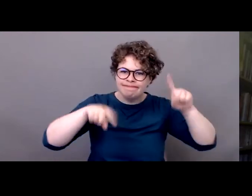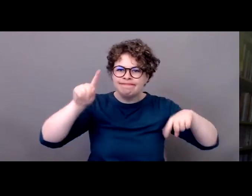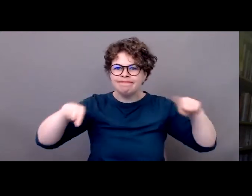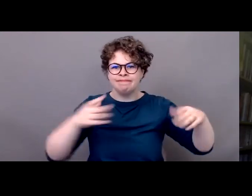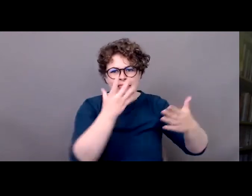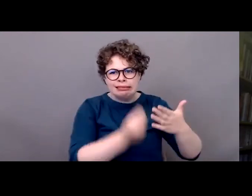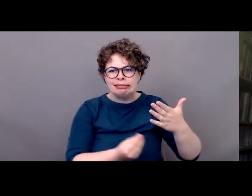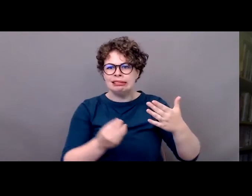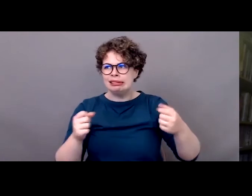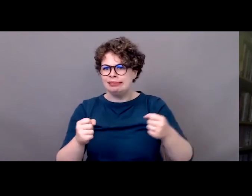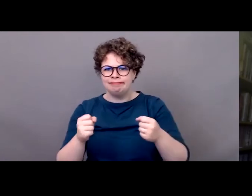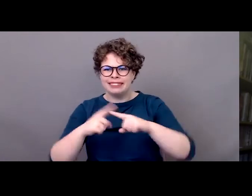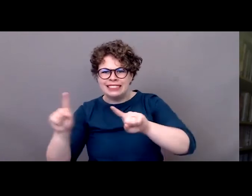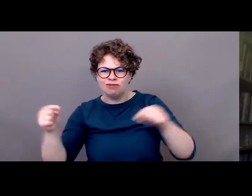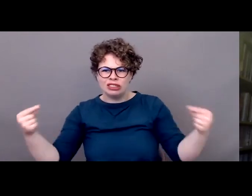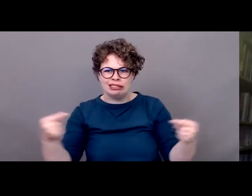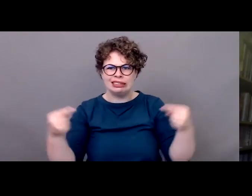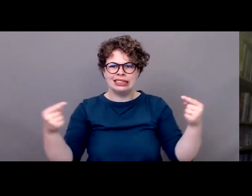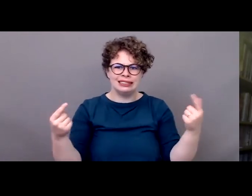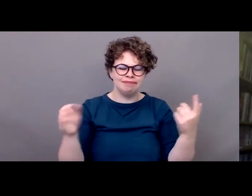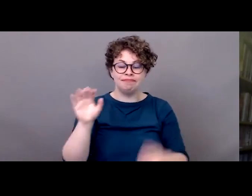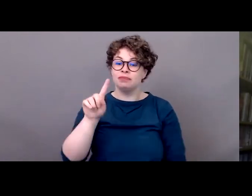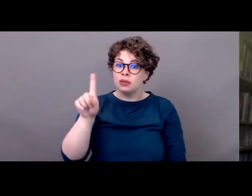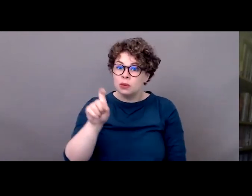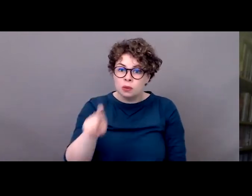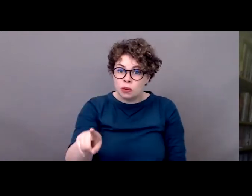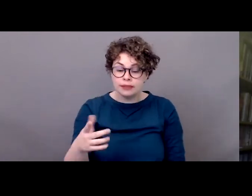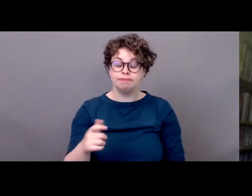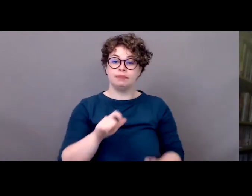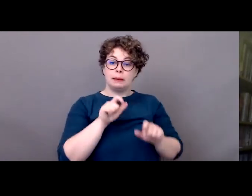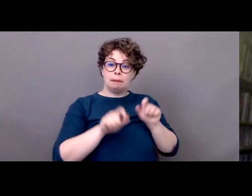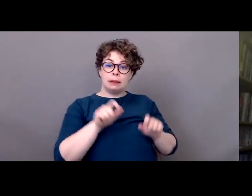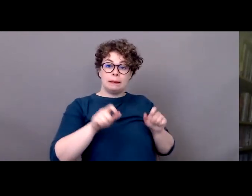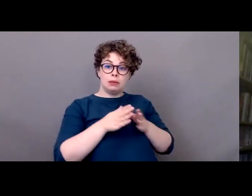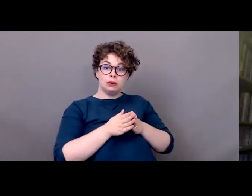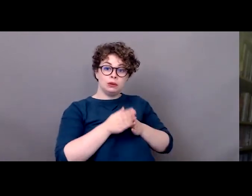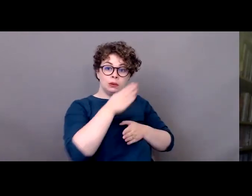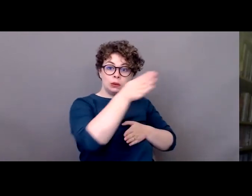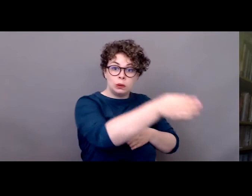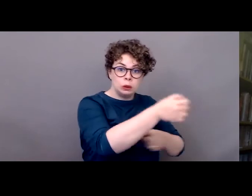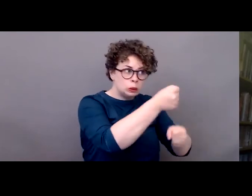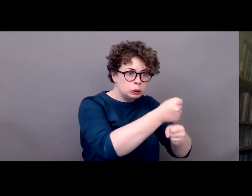One is that humanitarian actors do not know how many persons with disabilities are affected in